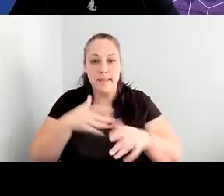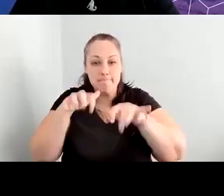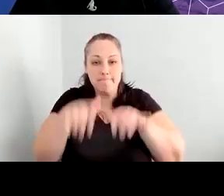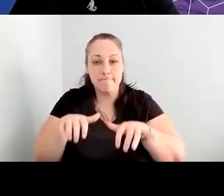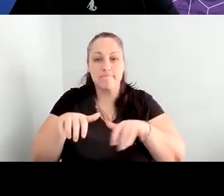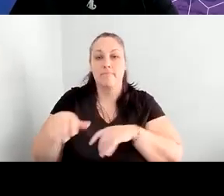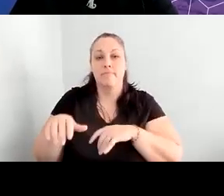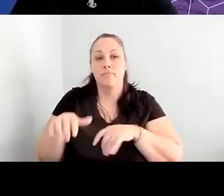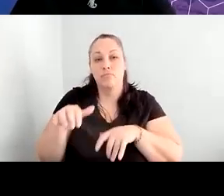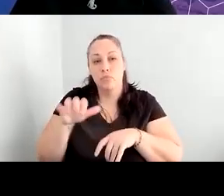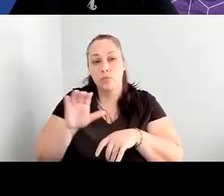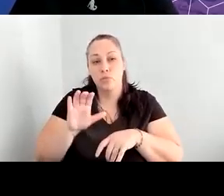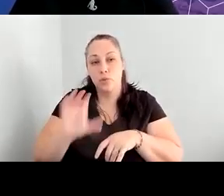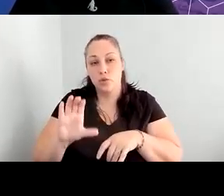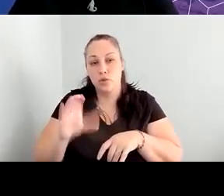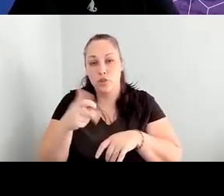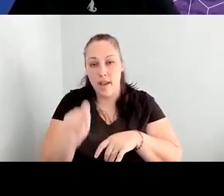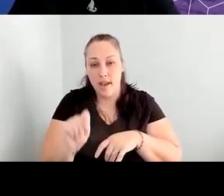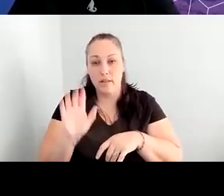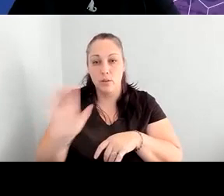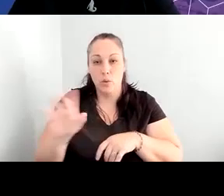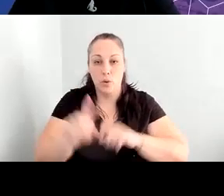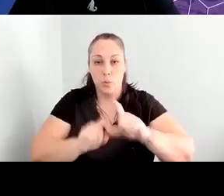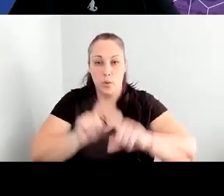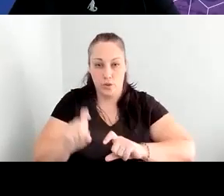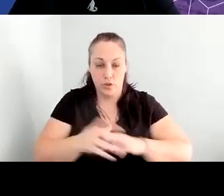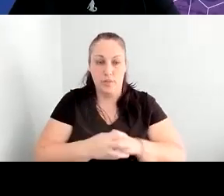If you have any technical difficulties during this presentation,